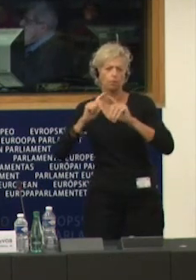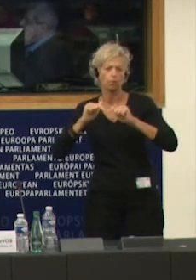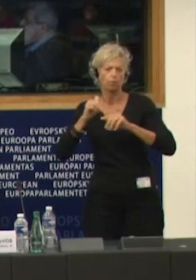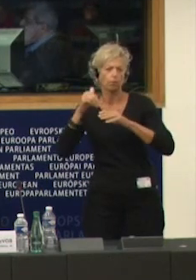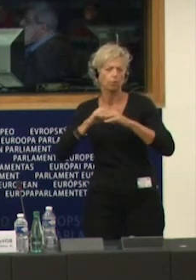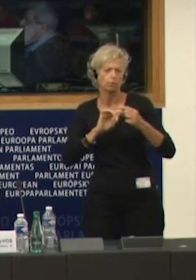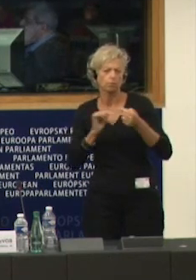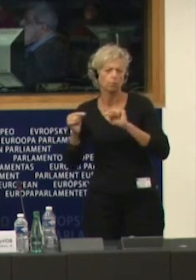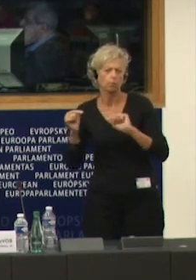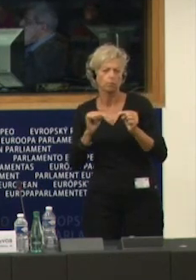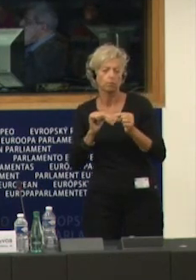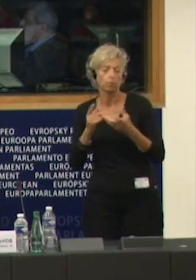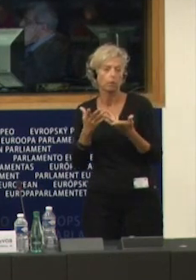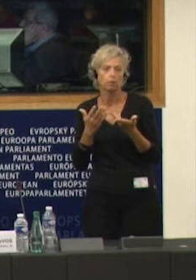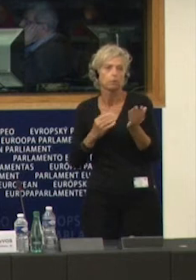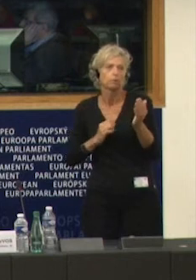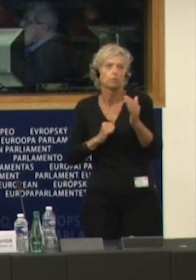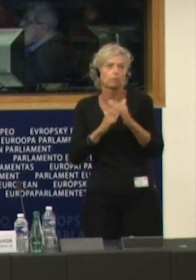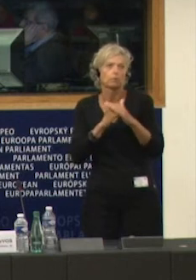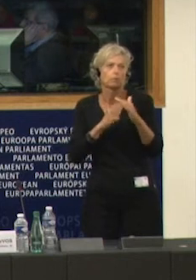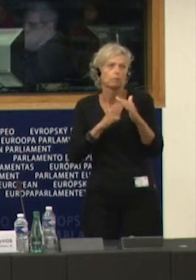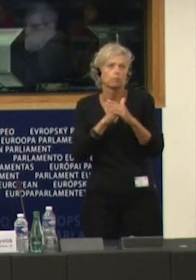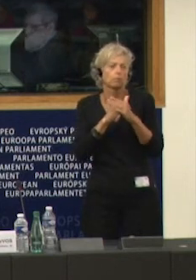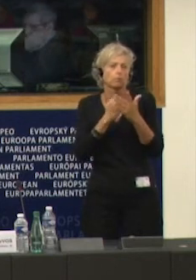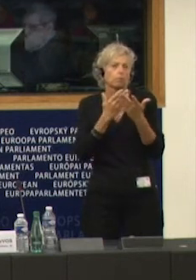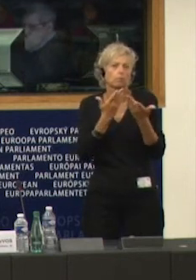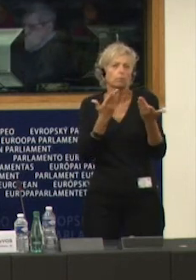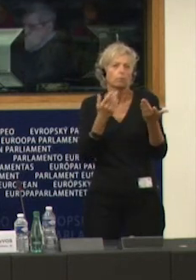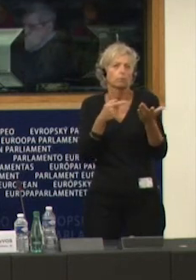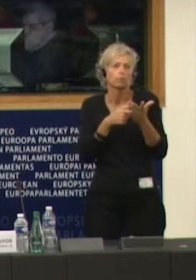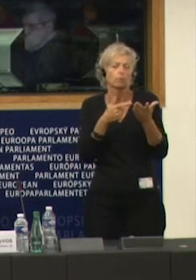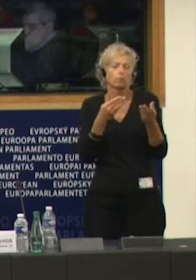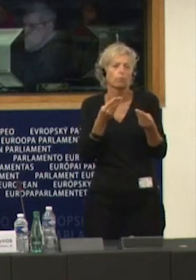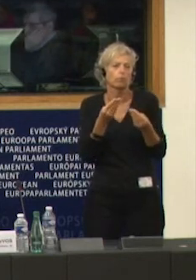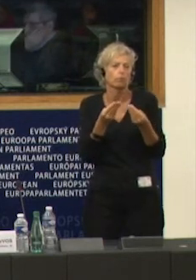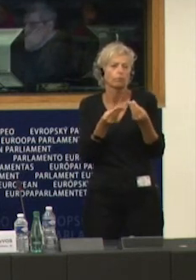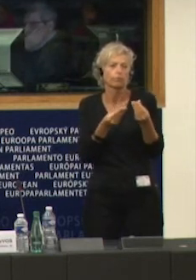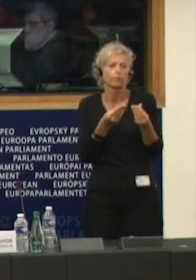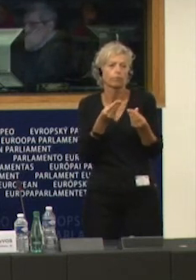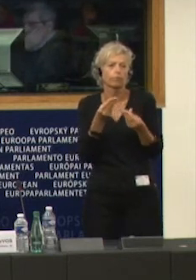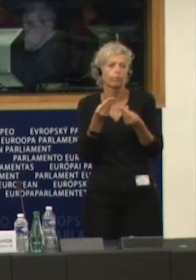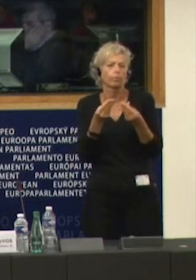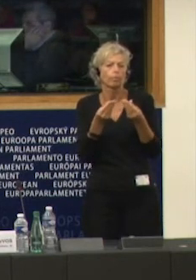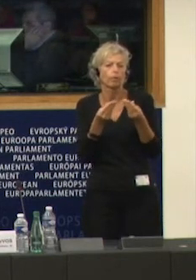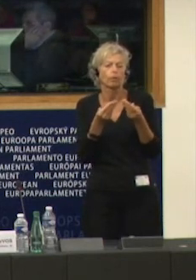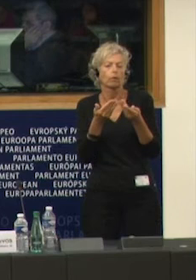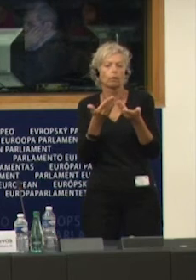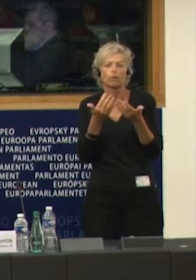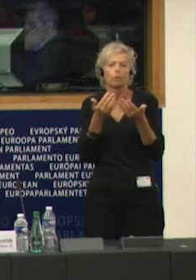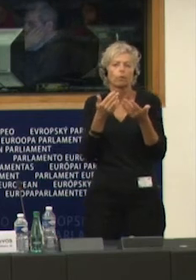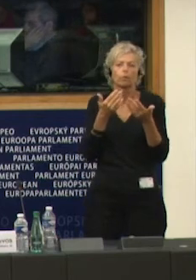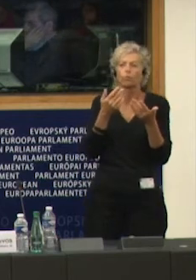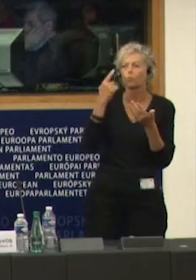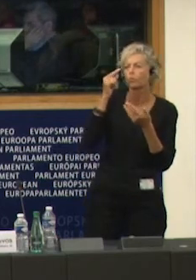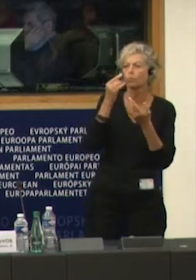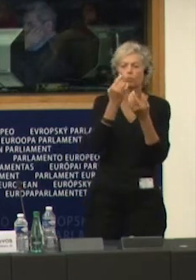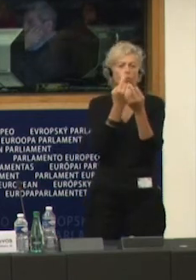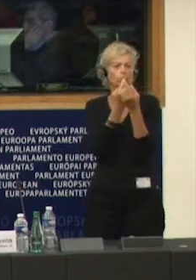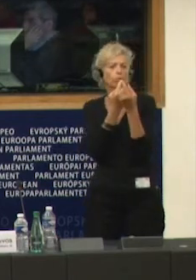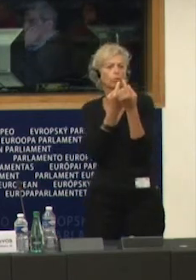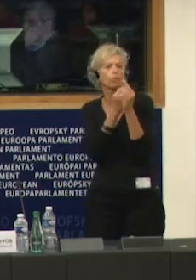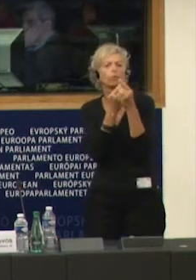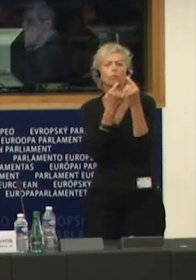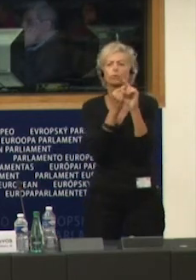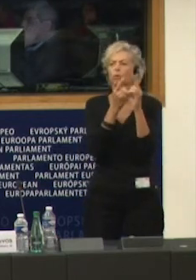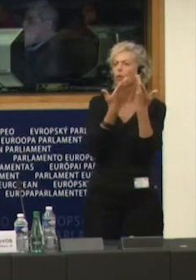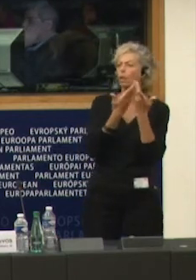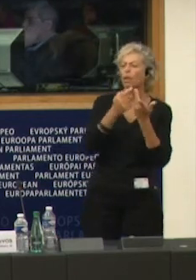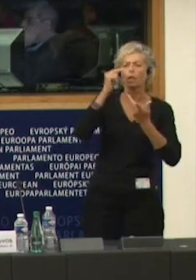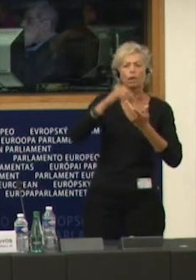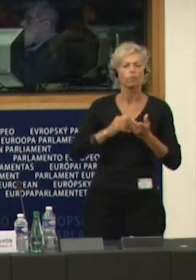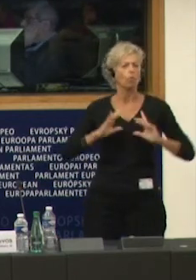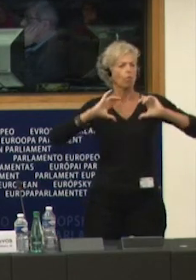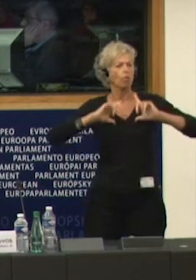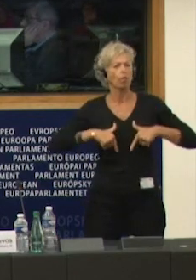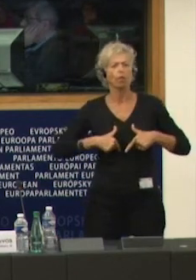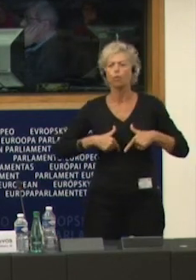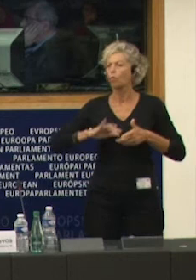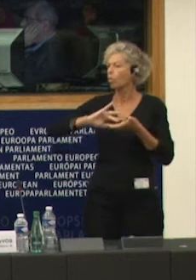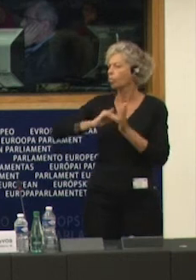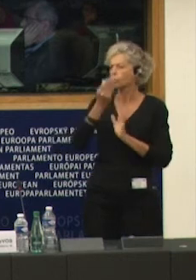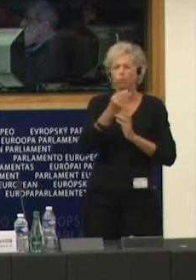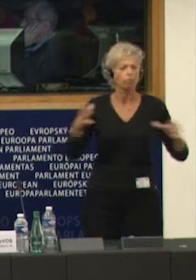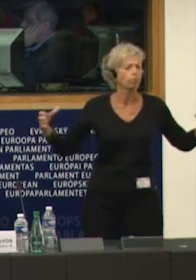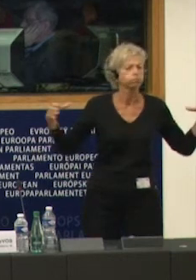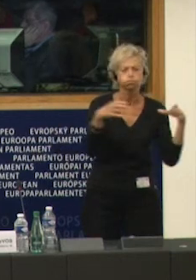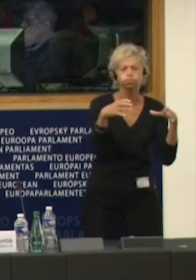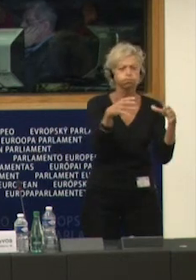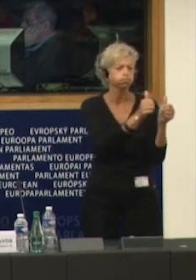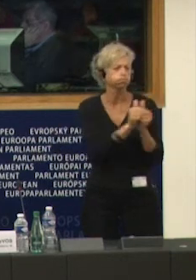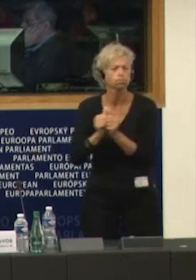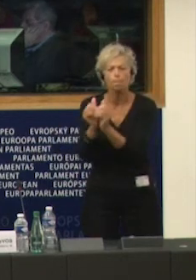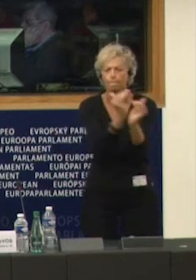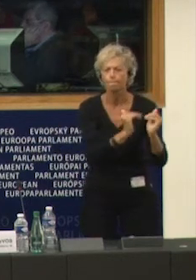perspective our system is not that bad. The debate has become more reasonable.